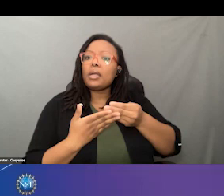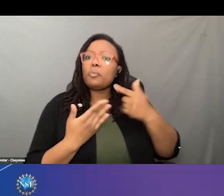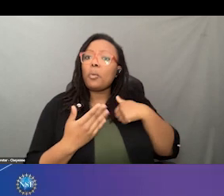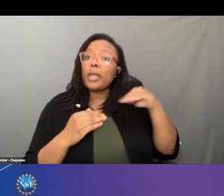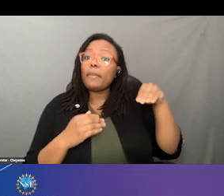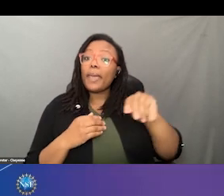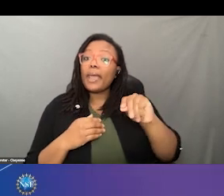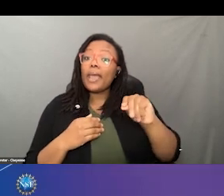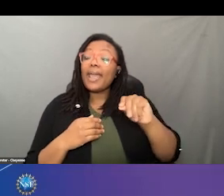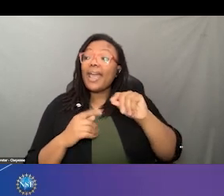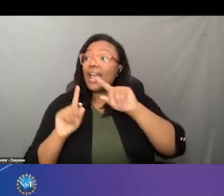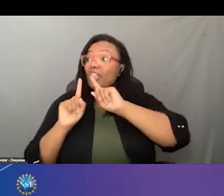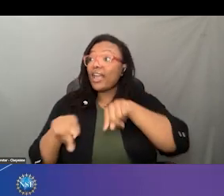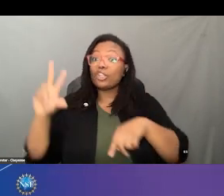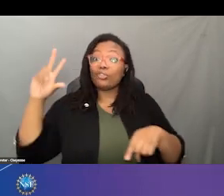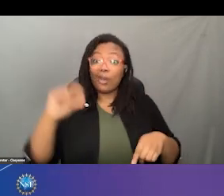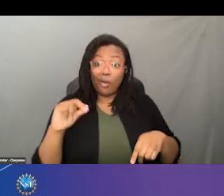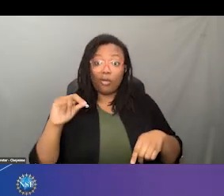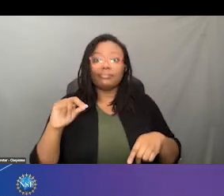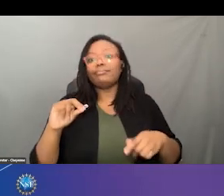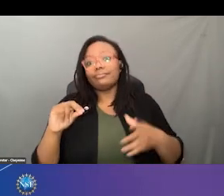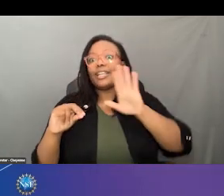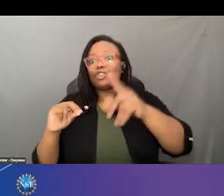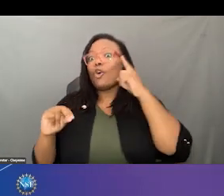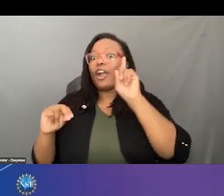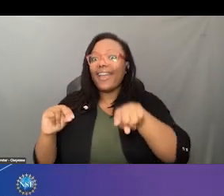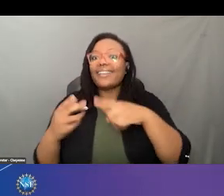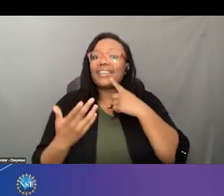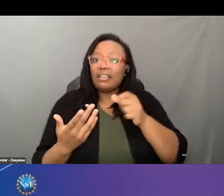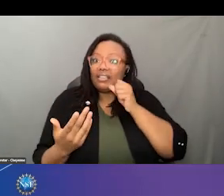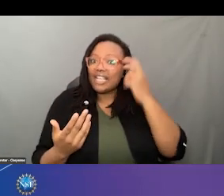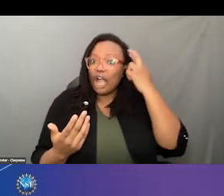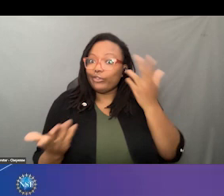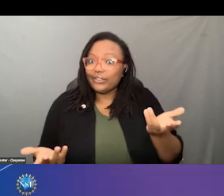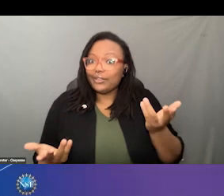If the answer is no, then there you go. Means that it might be unreasonable.